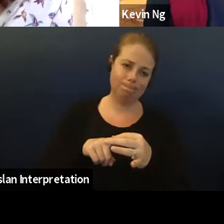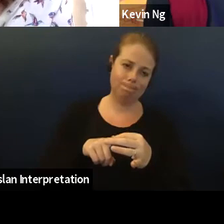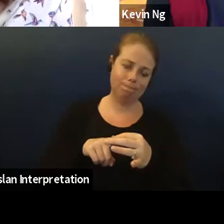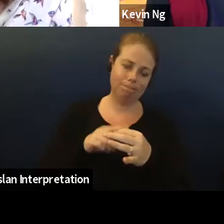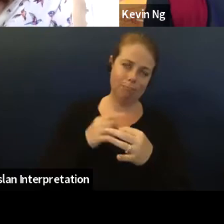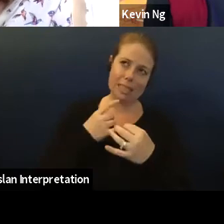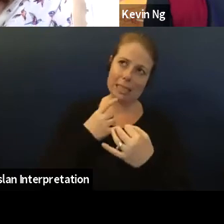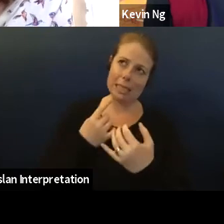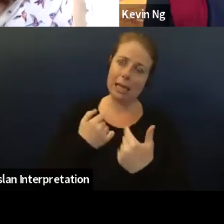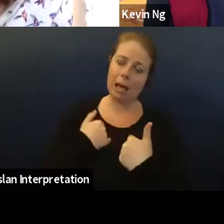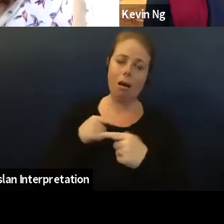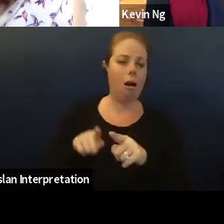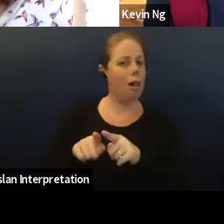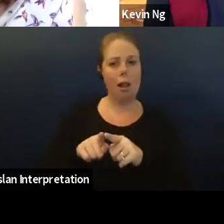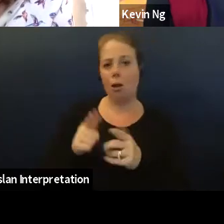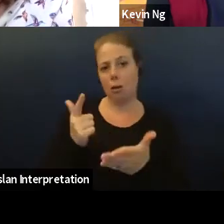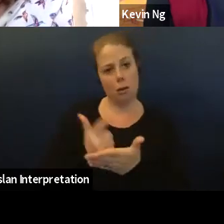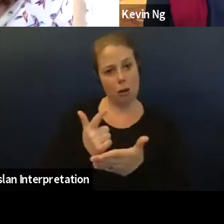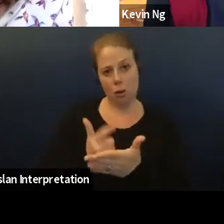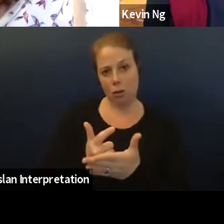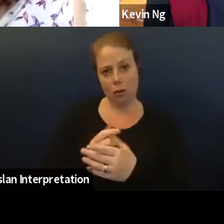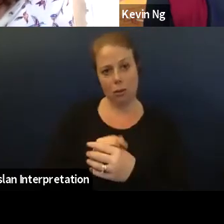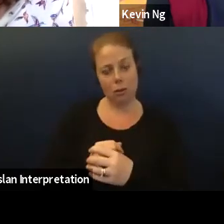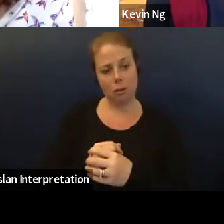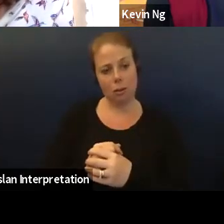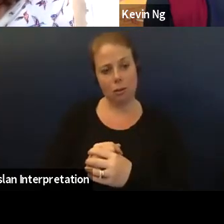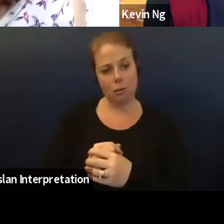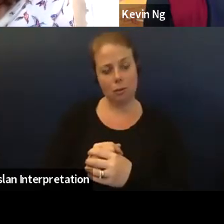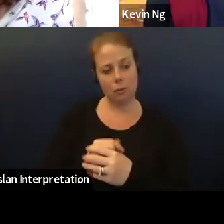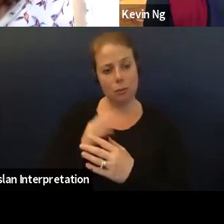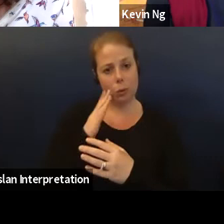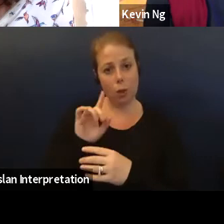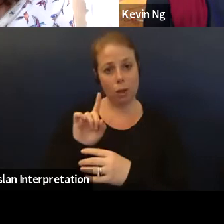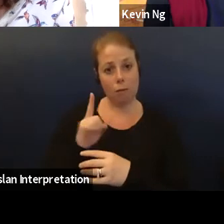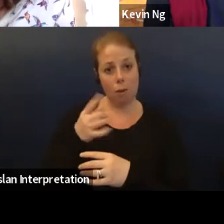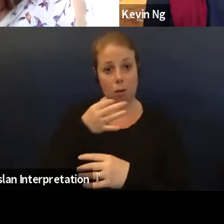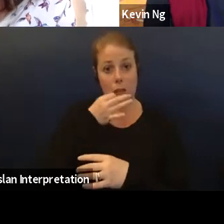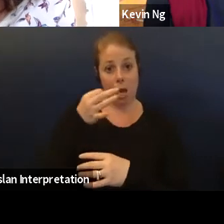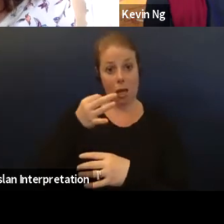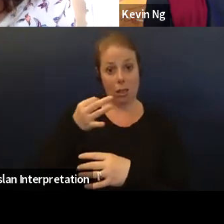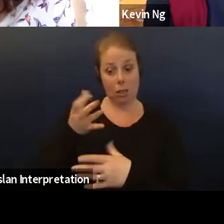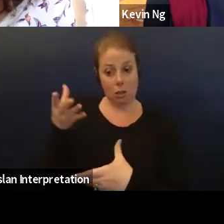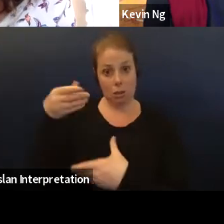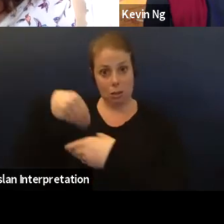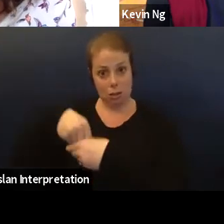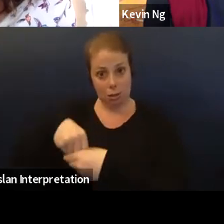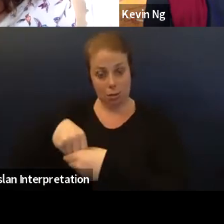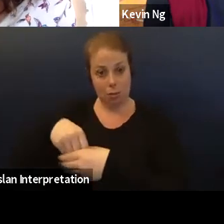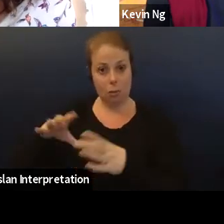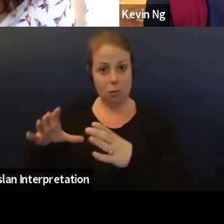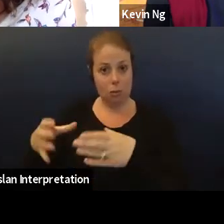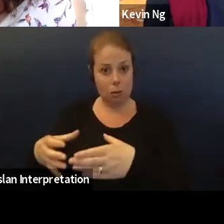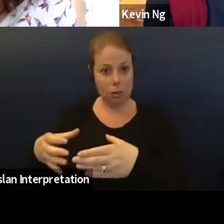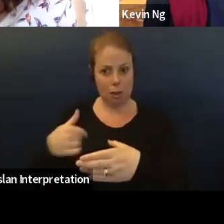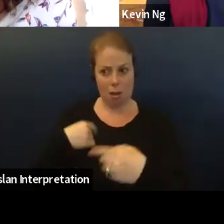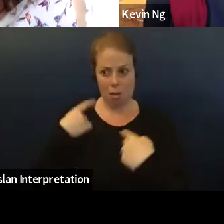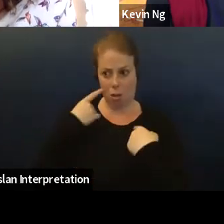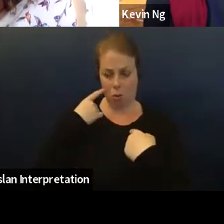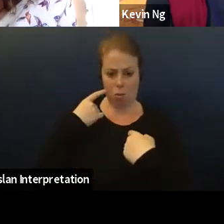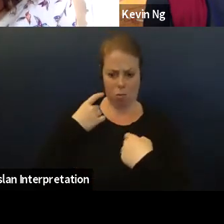when I was first asked to join the room didn't even really consider myself as an artist of any